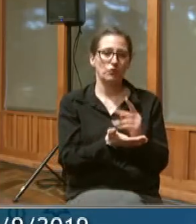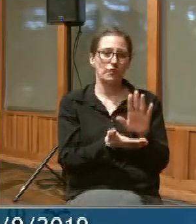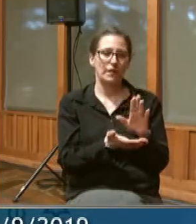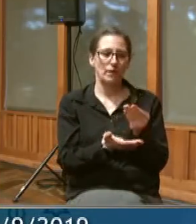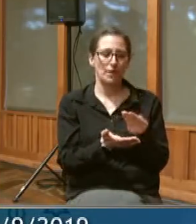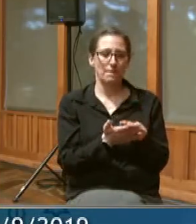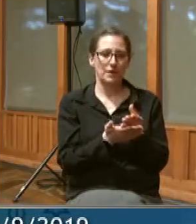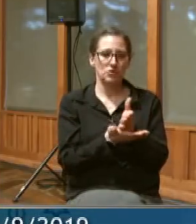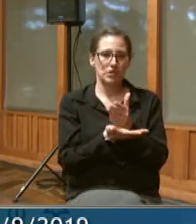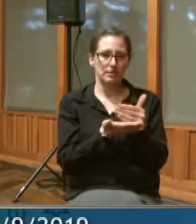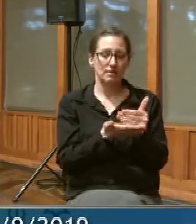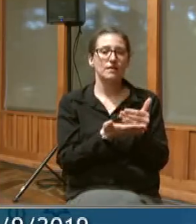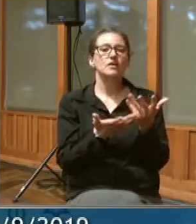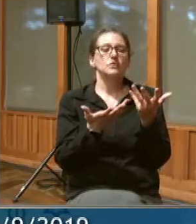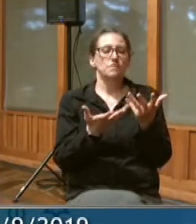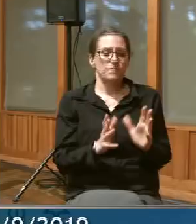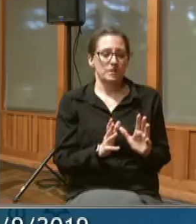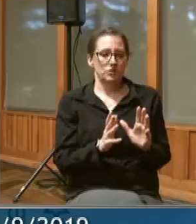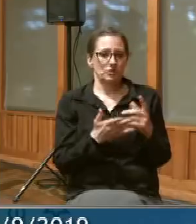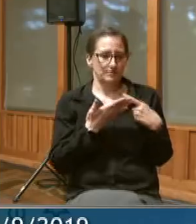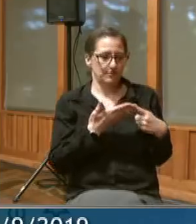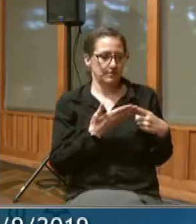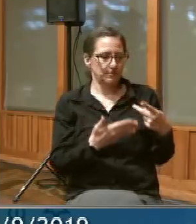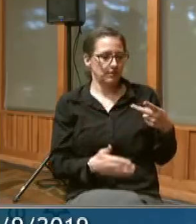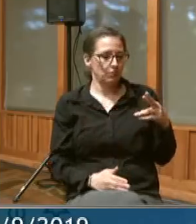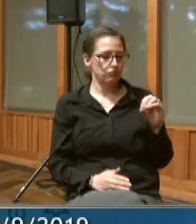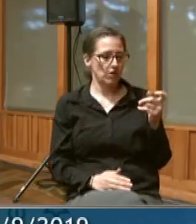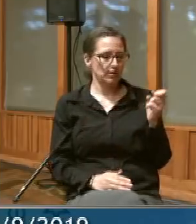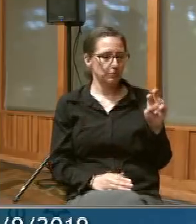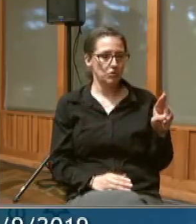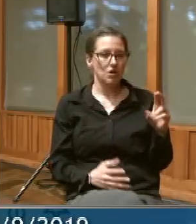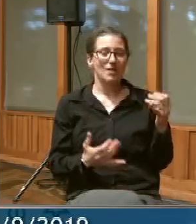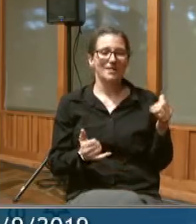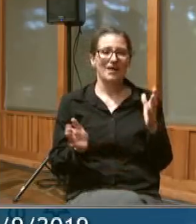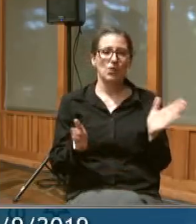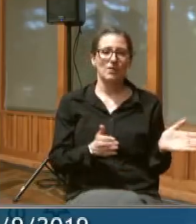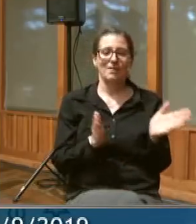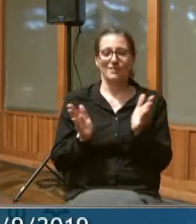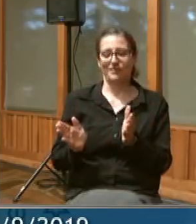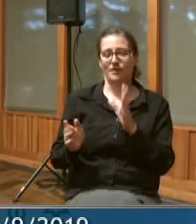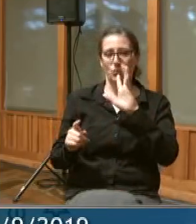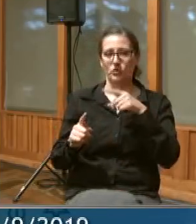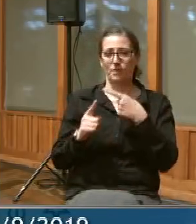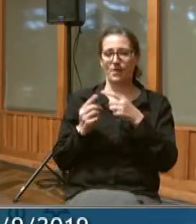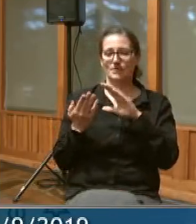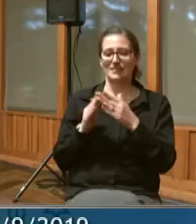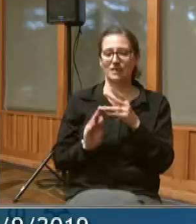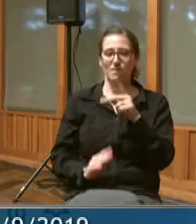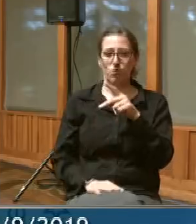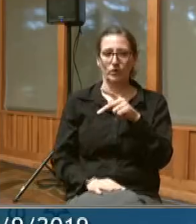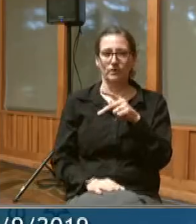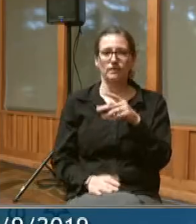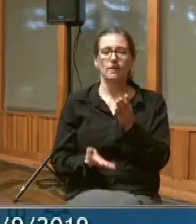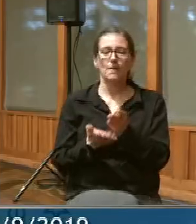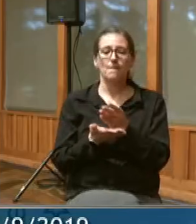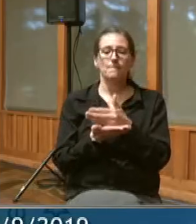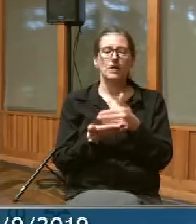CHAMBERS TO TAKE ACTION TO APPROVE THE PROSPER PORTLAND BUDGET. THIS CONCLUDES THE HEARING ON PROSPER PORTLAND'S BUDGET. WE'RE NOW CONVENING AS THE CITY